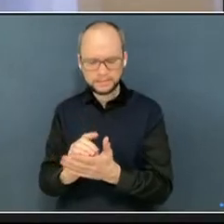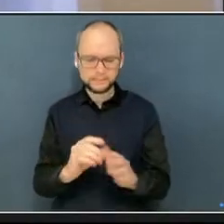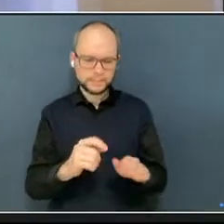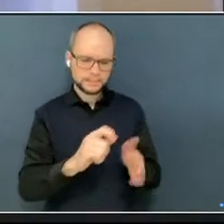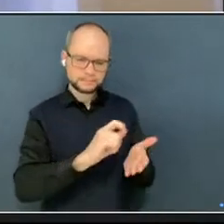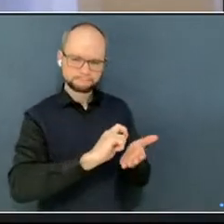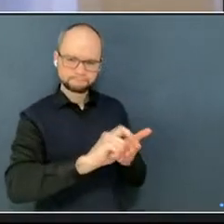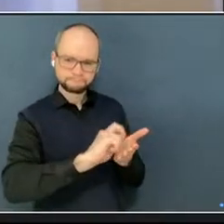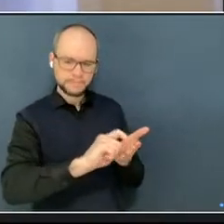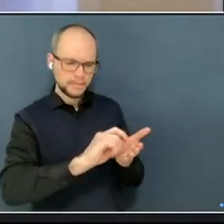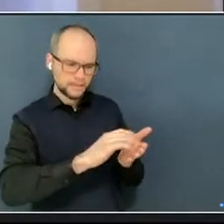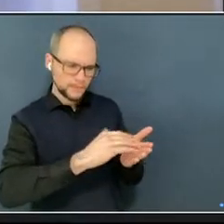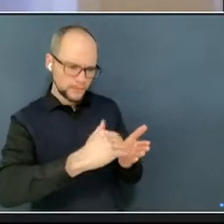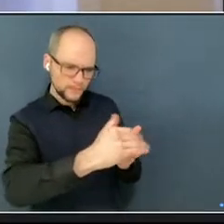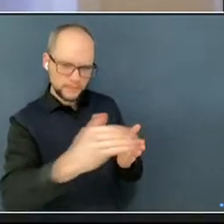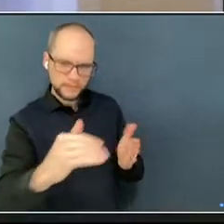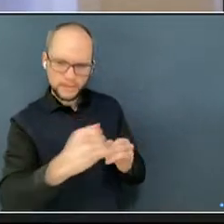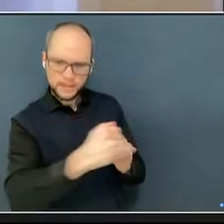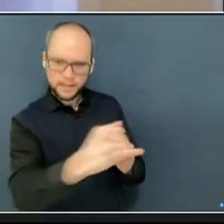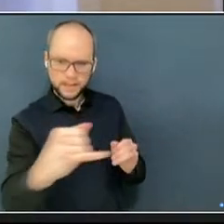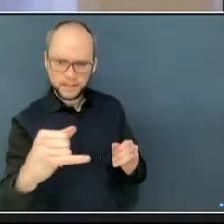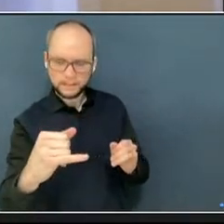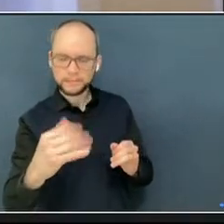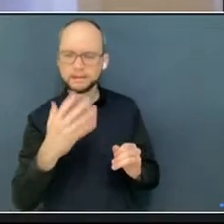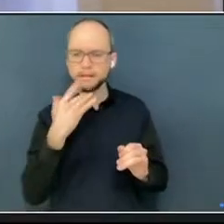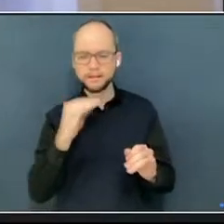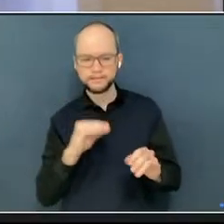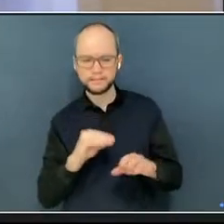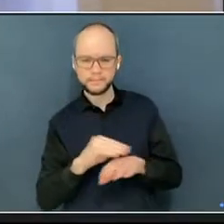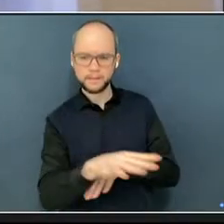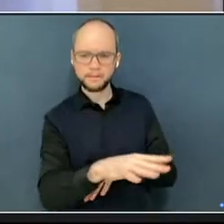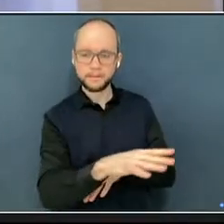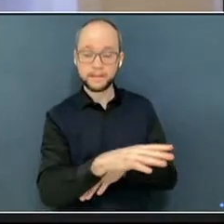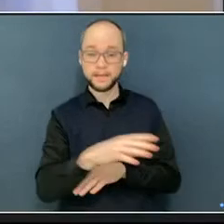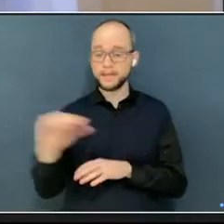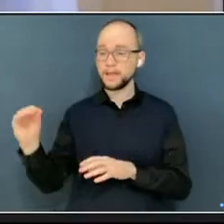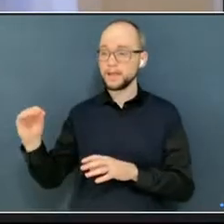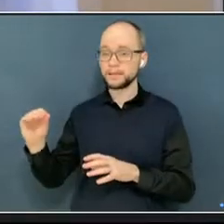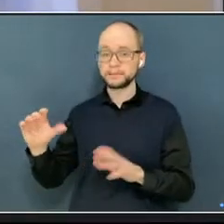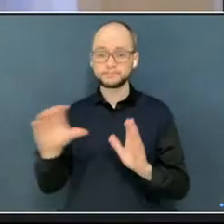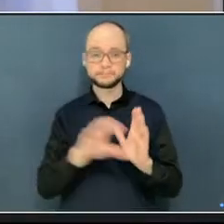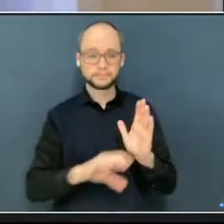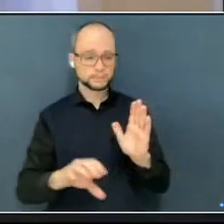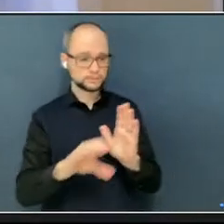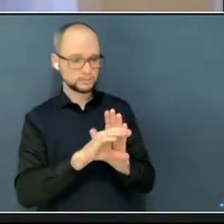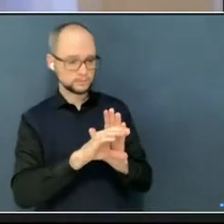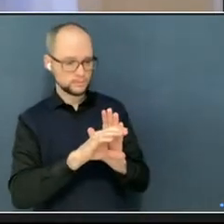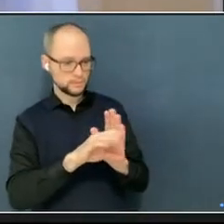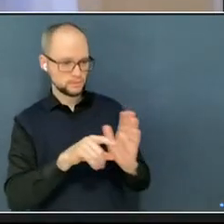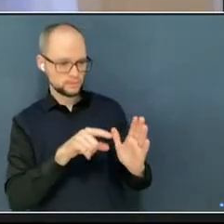and directs the shadow of a picture so great that nature shall be employed upon it for generations.